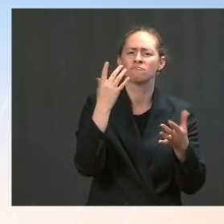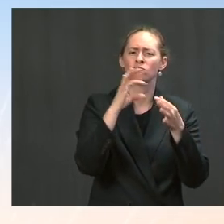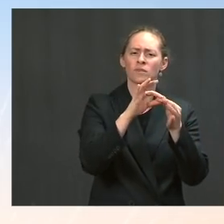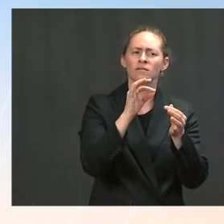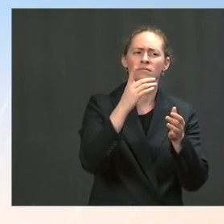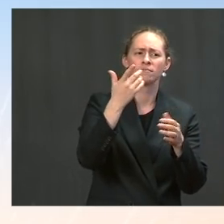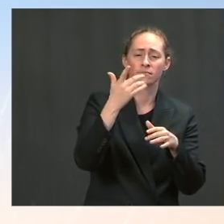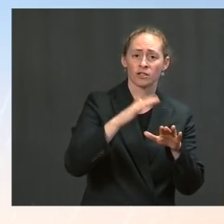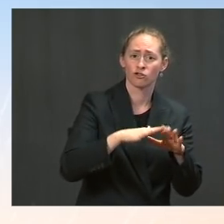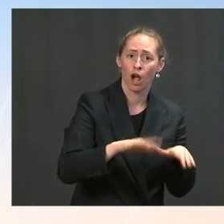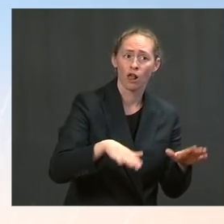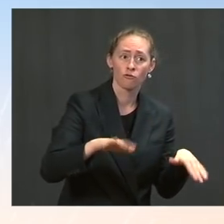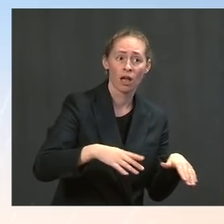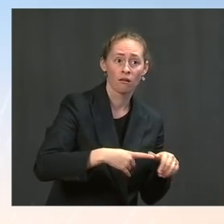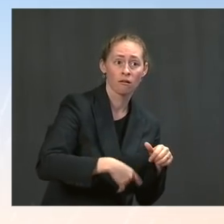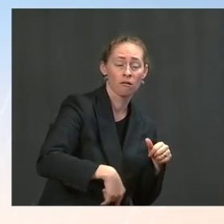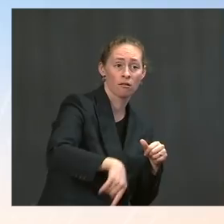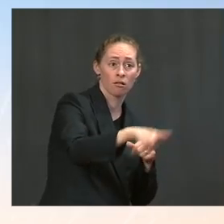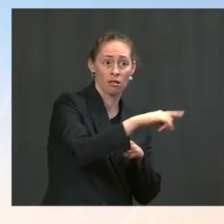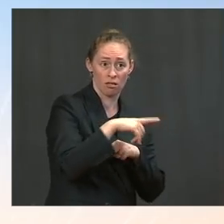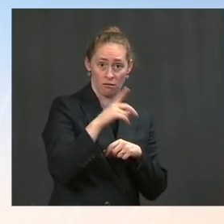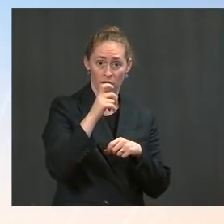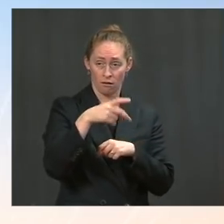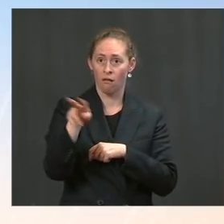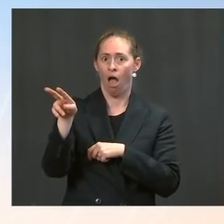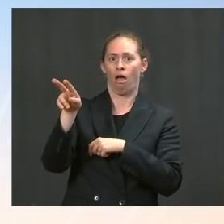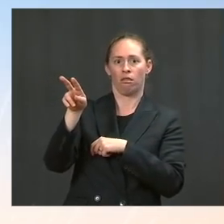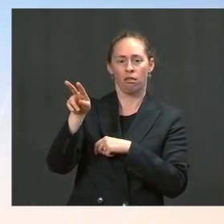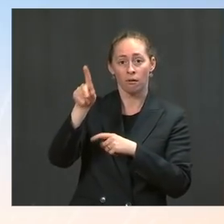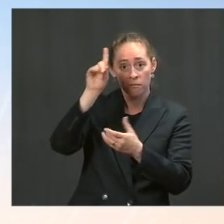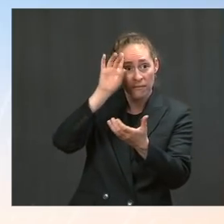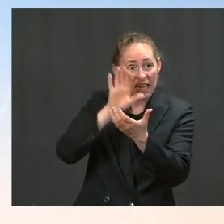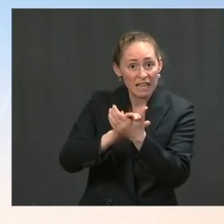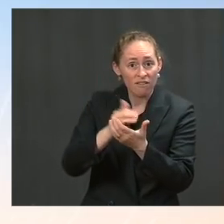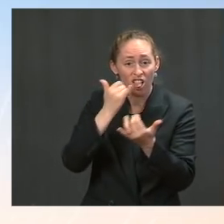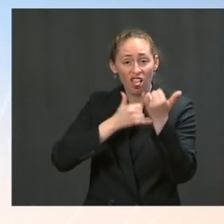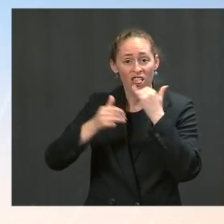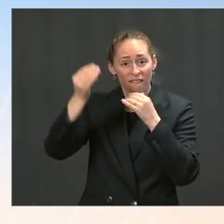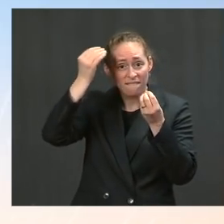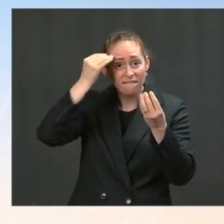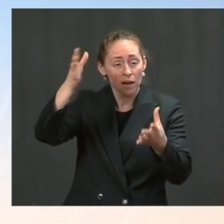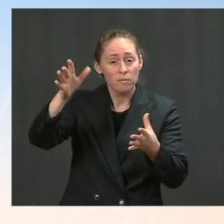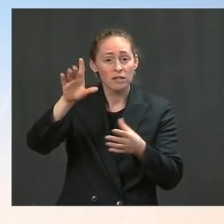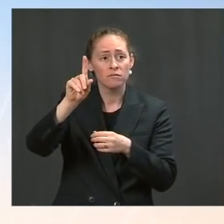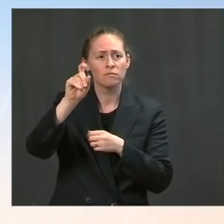And how do you see if we should educate children about these issues?